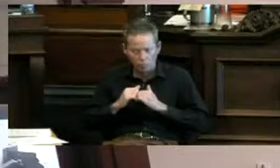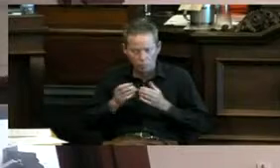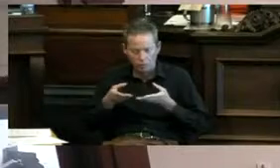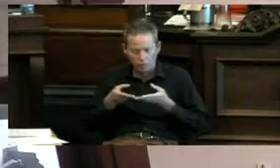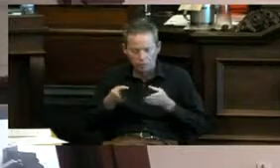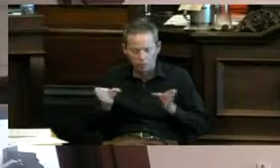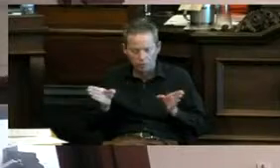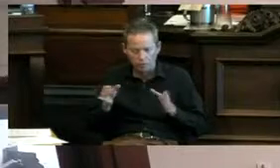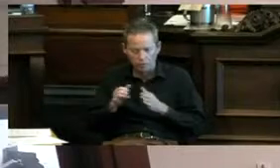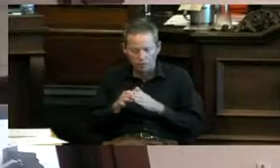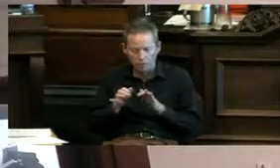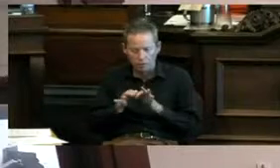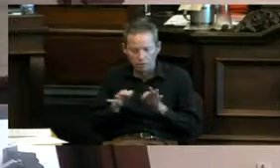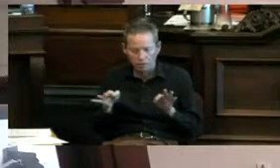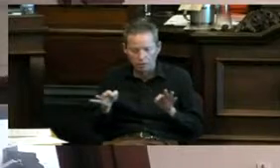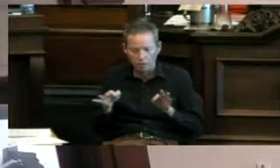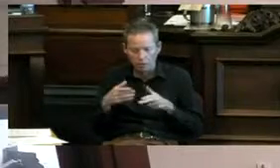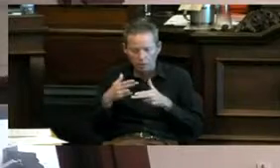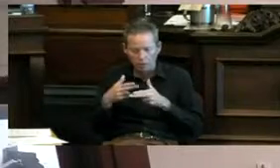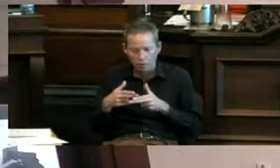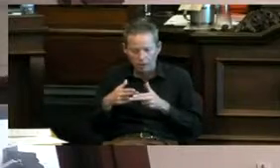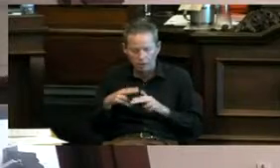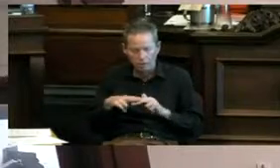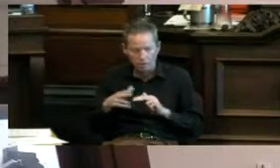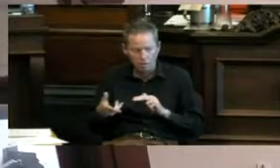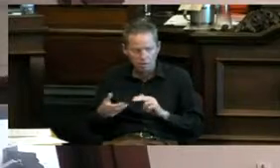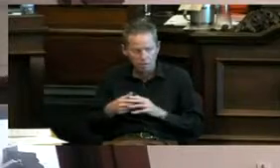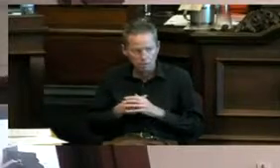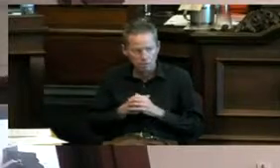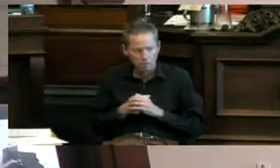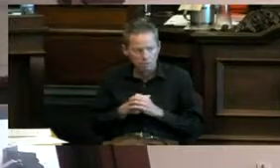time, I have a grave concern